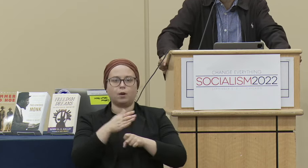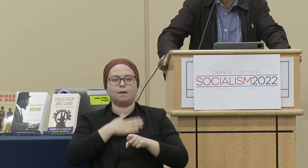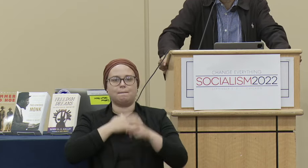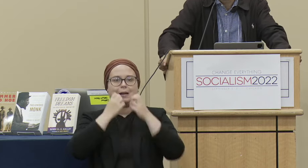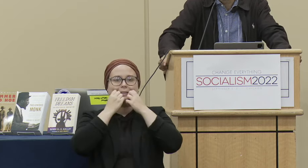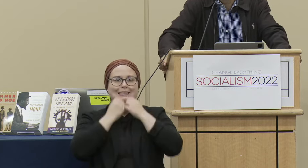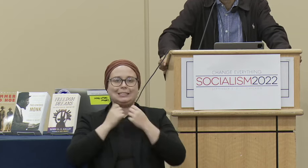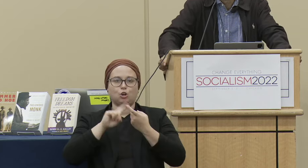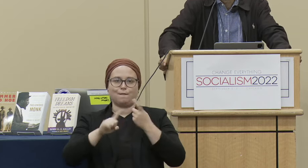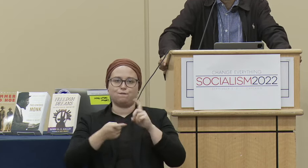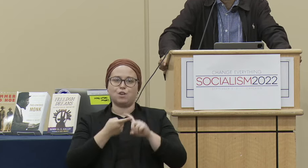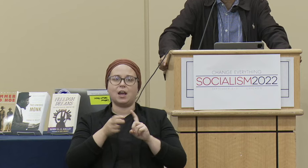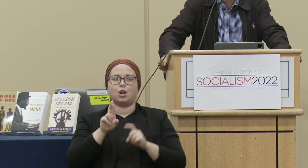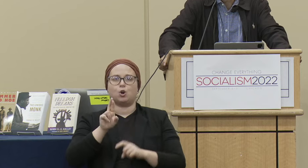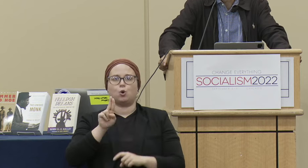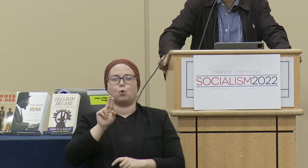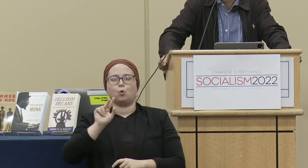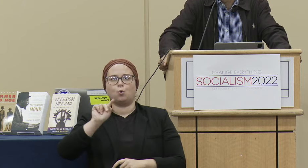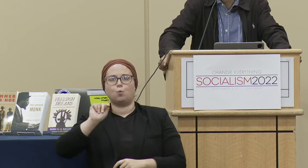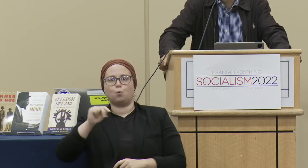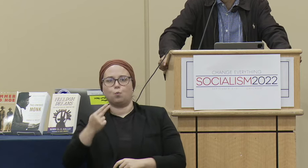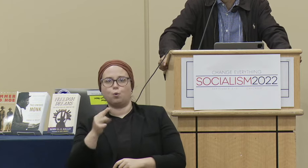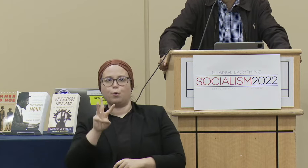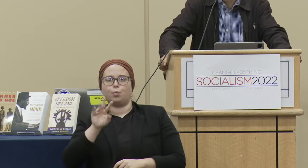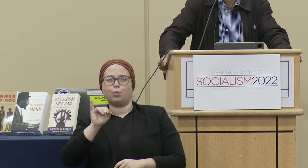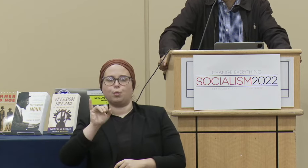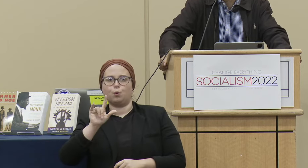ing, which is named after the work of my dear friend, you